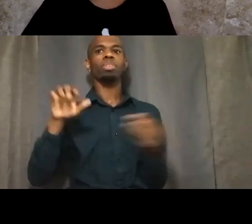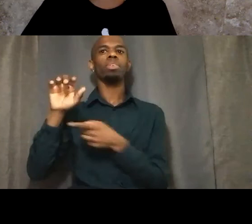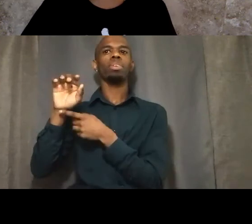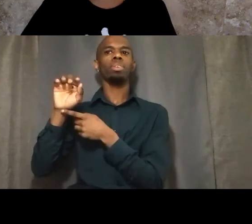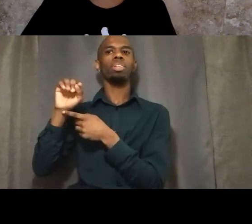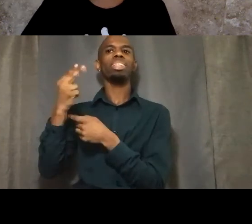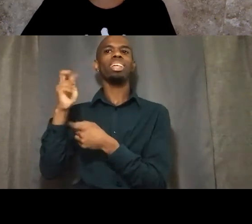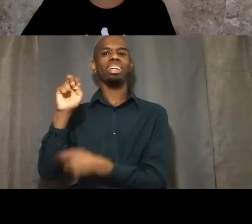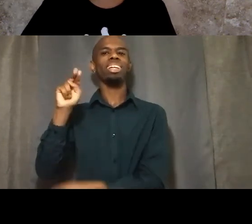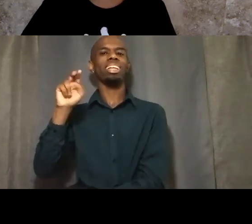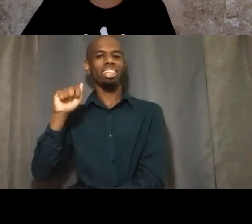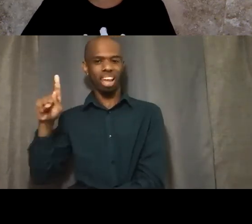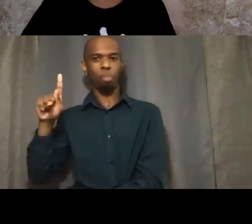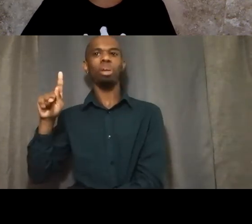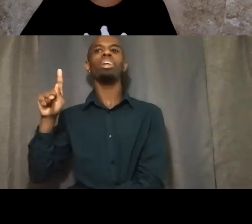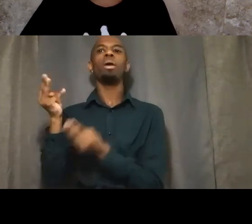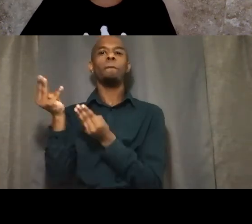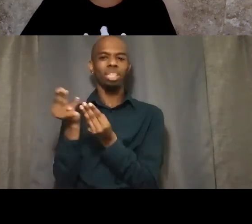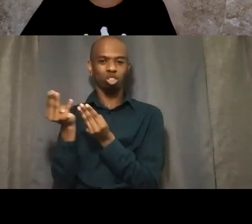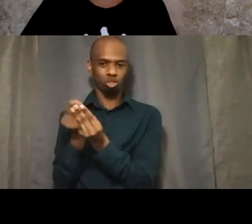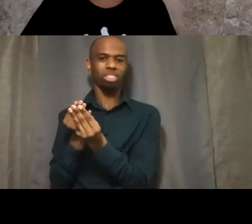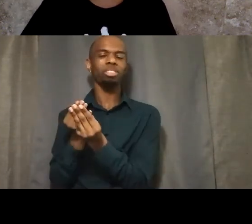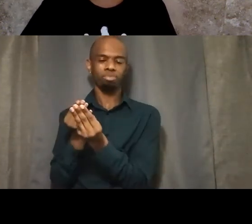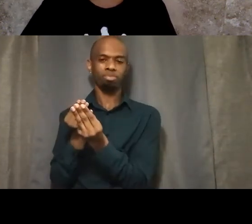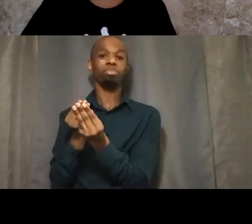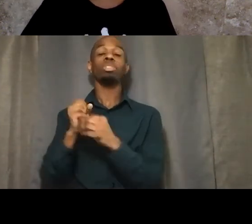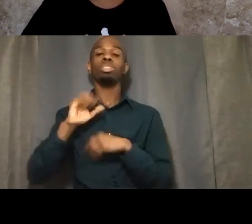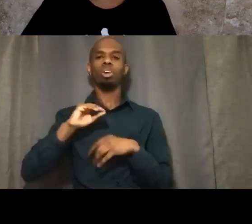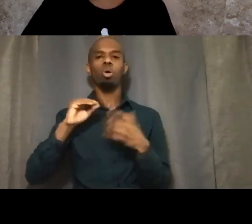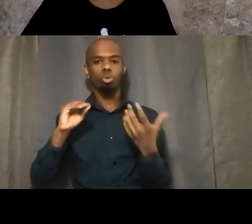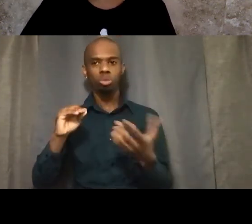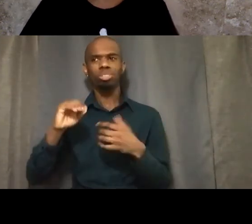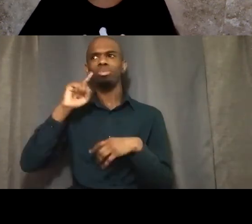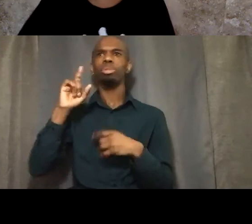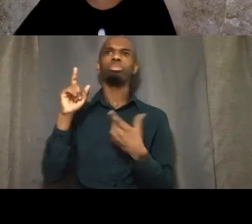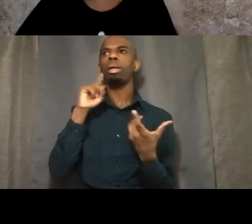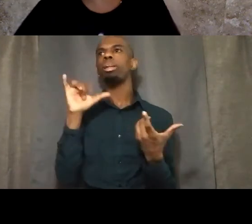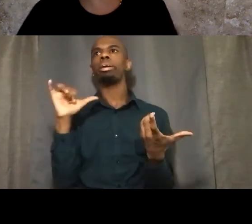like going to the restroom, become something that we sacrifice, right. We don't have time.